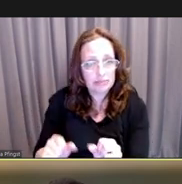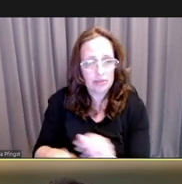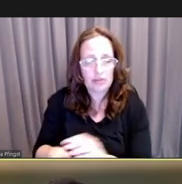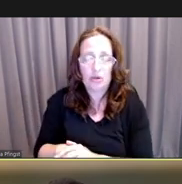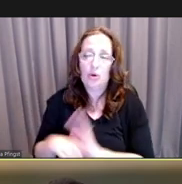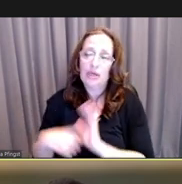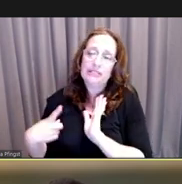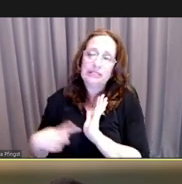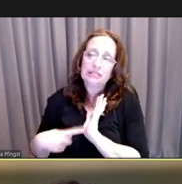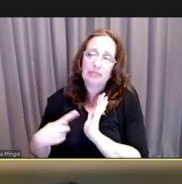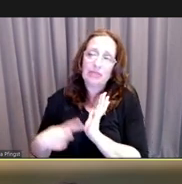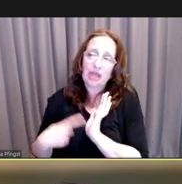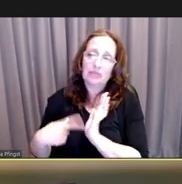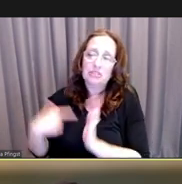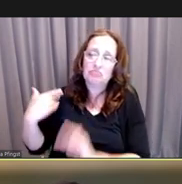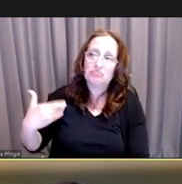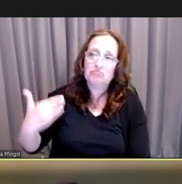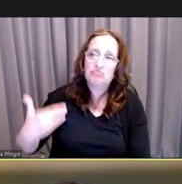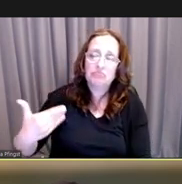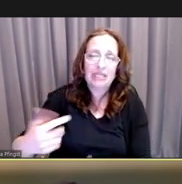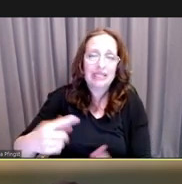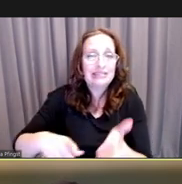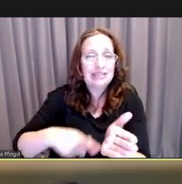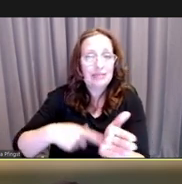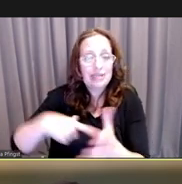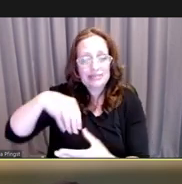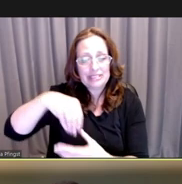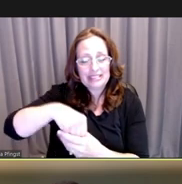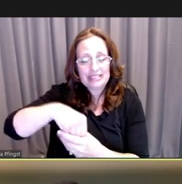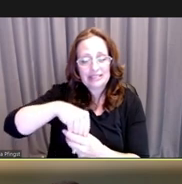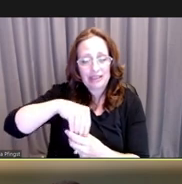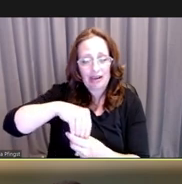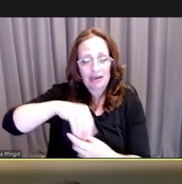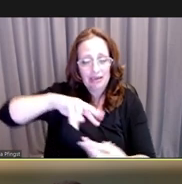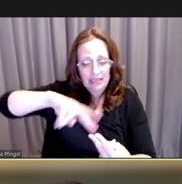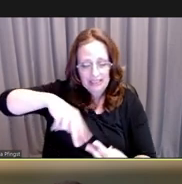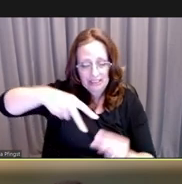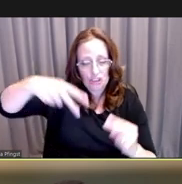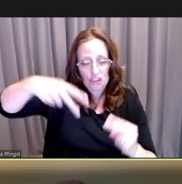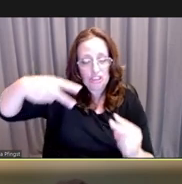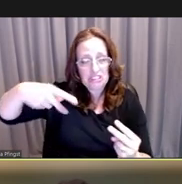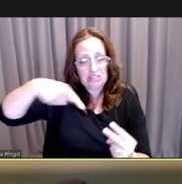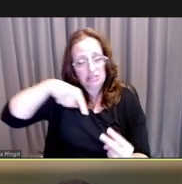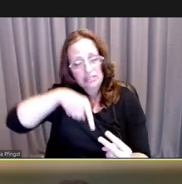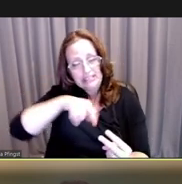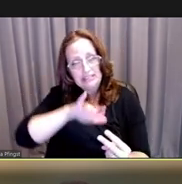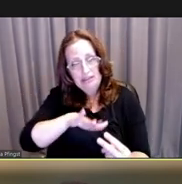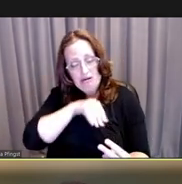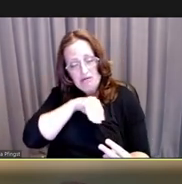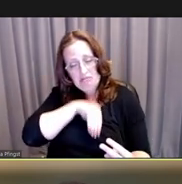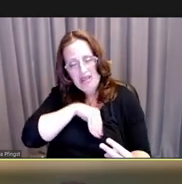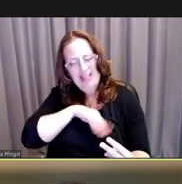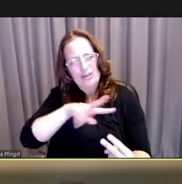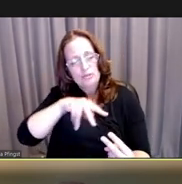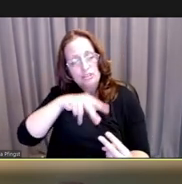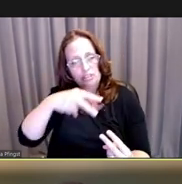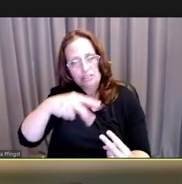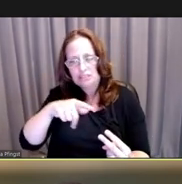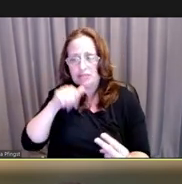might be preprogrammed within the genes, but not inherited from a family member. And when we talk about genetic hearing loss,